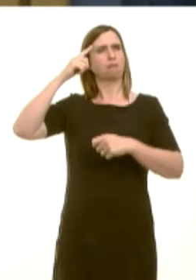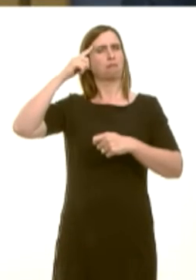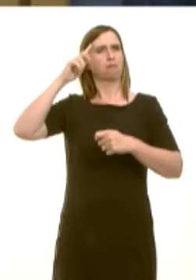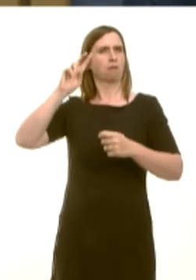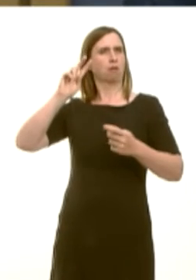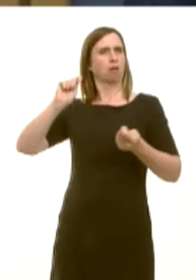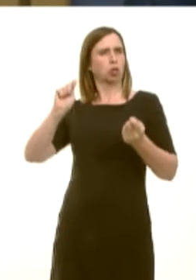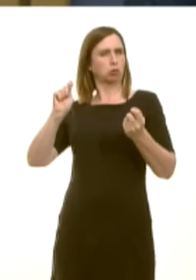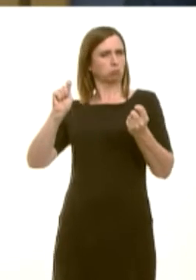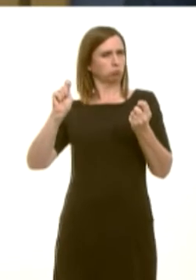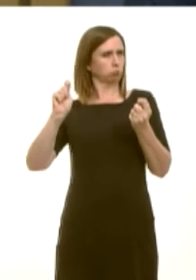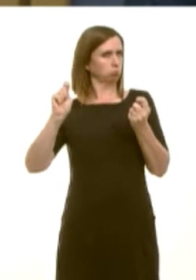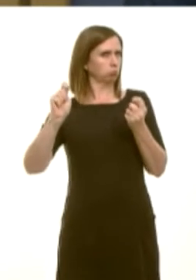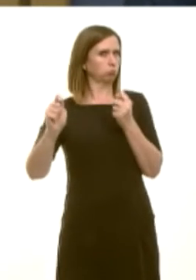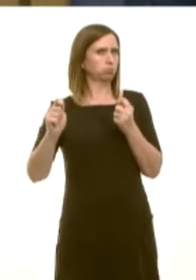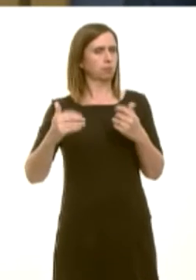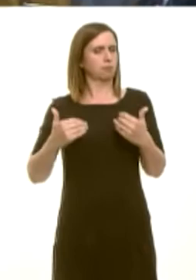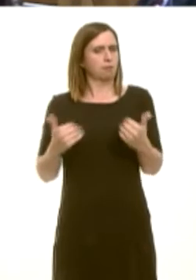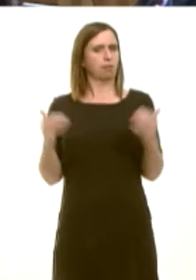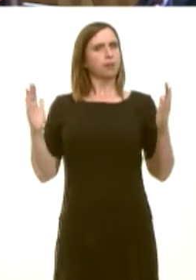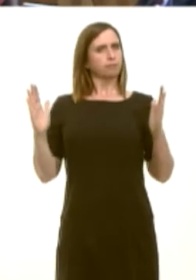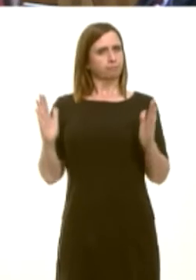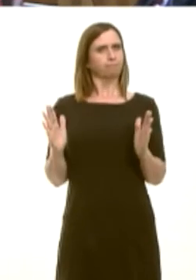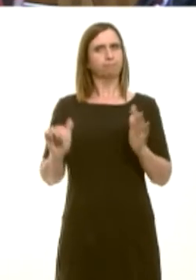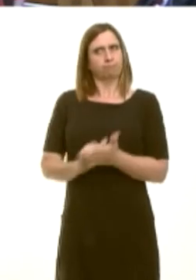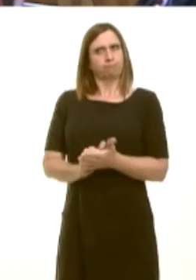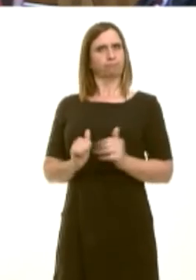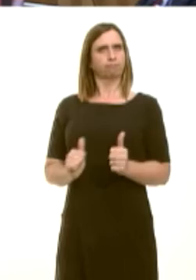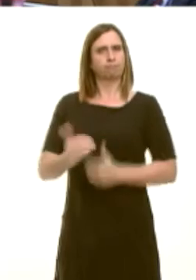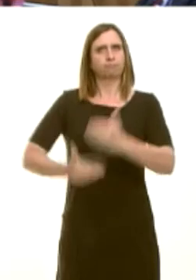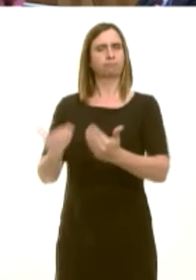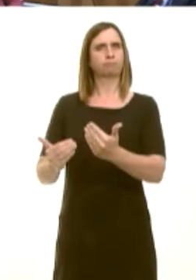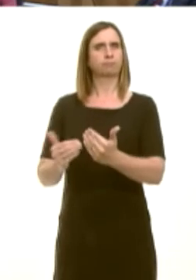integrated across all areas of Government? Carwyn Jones: By taking a co-ordinated approach.